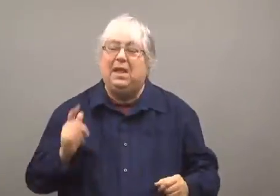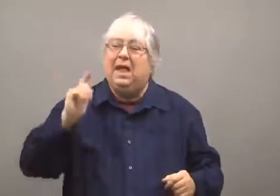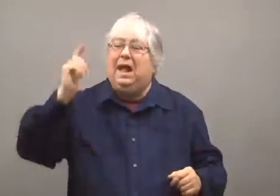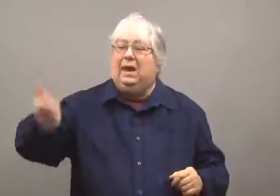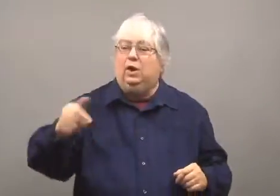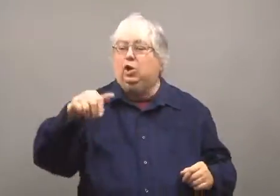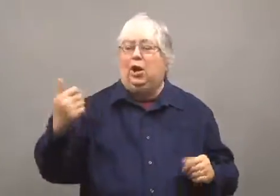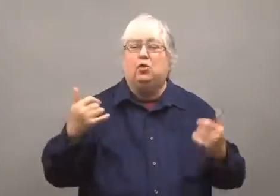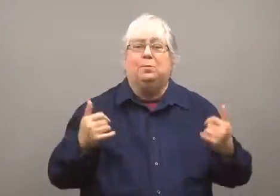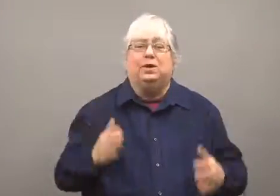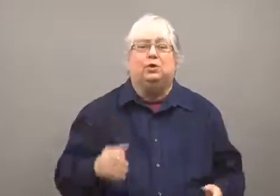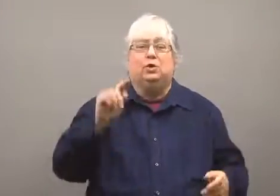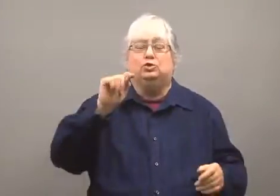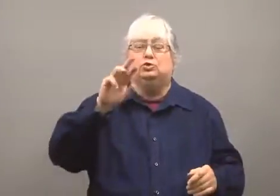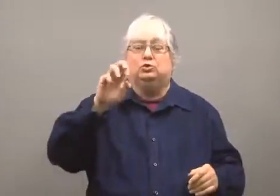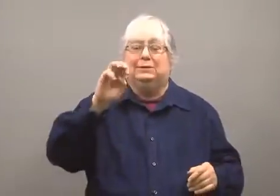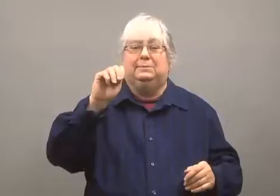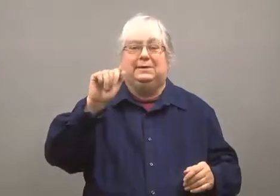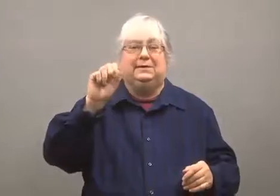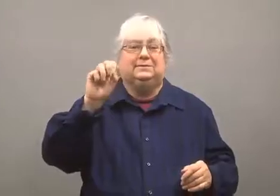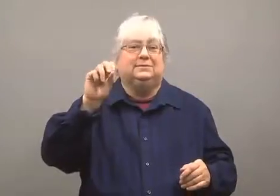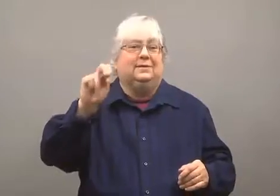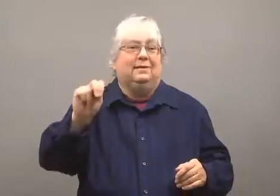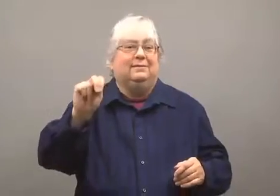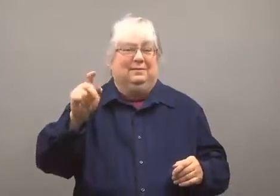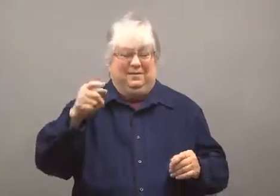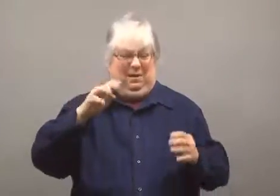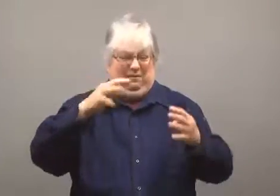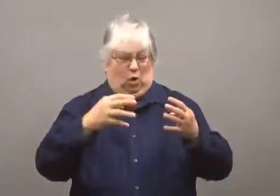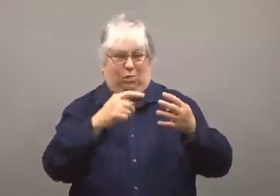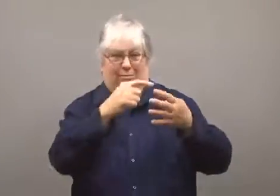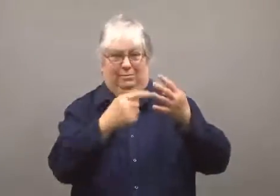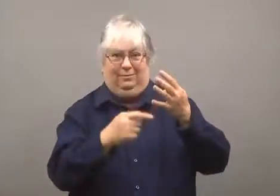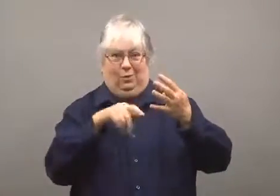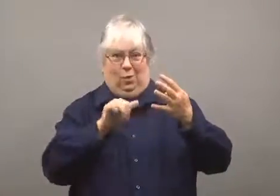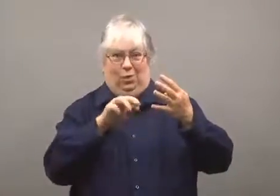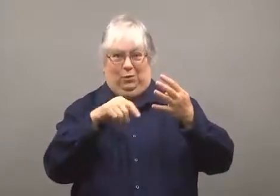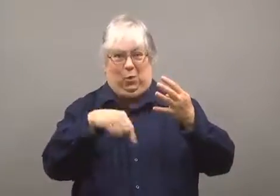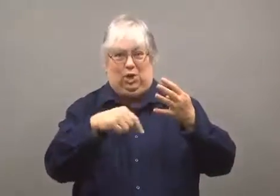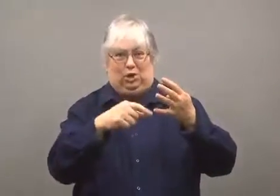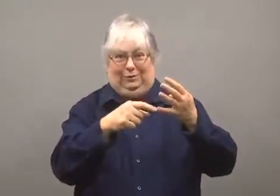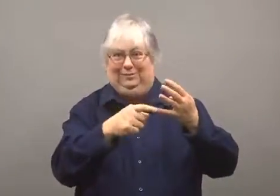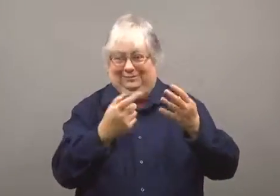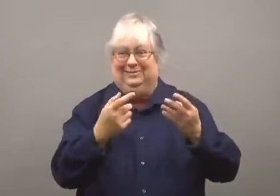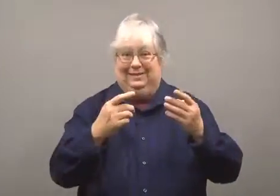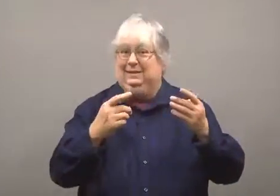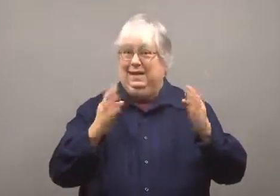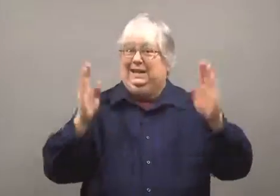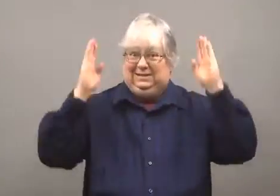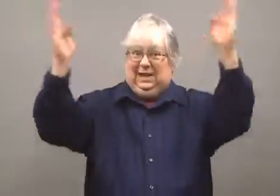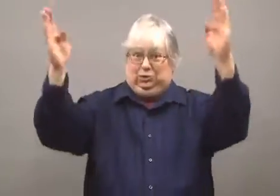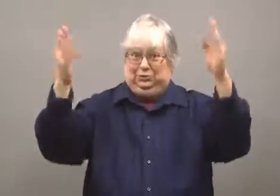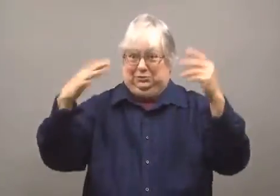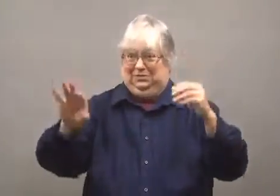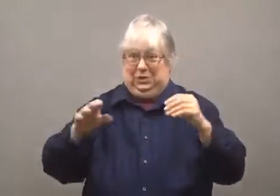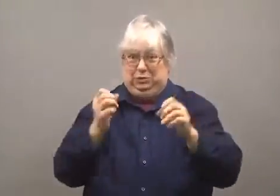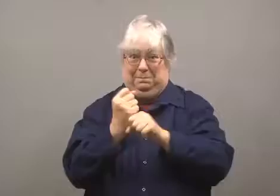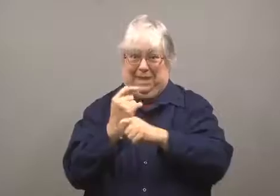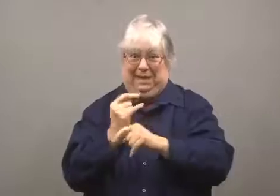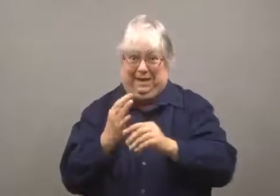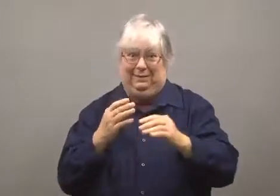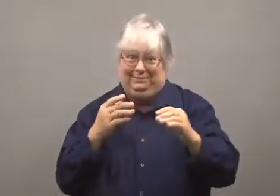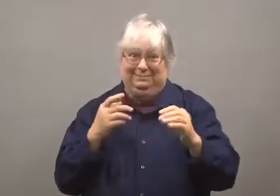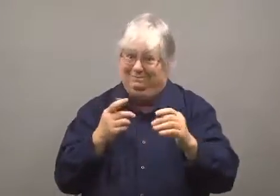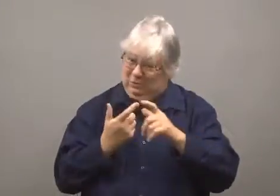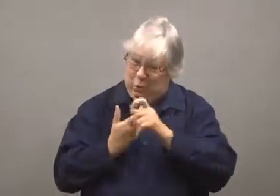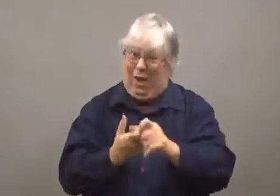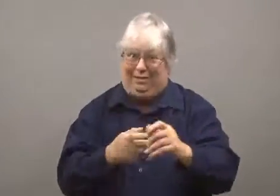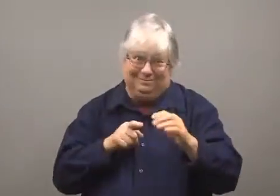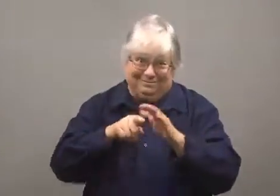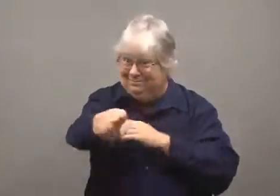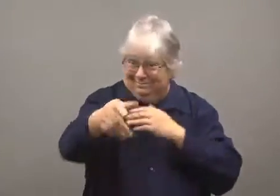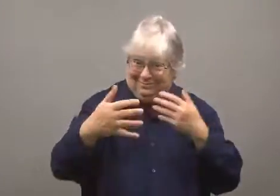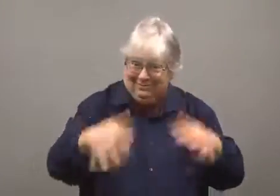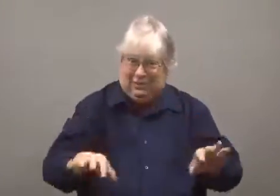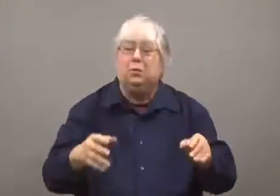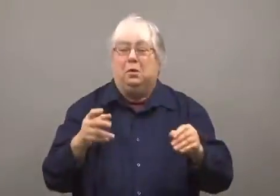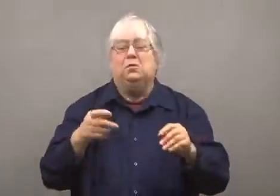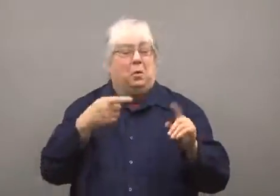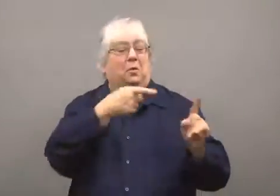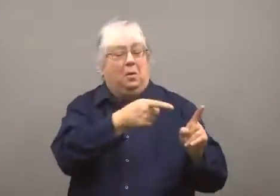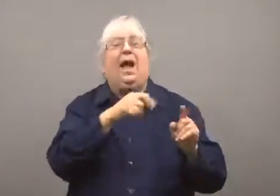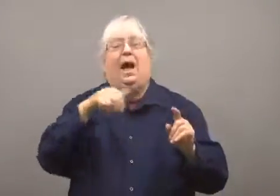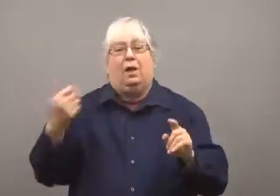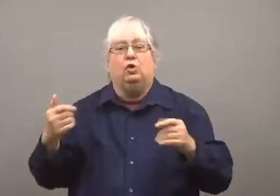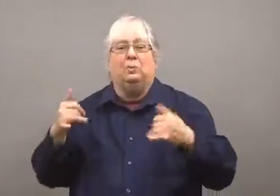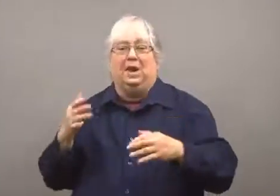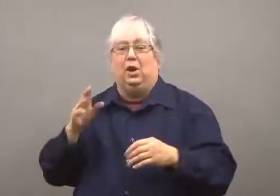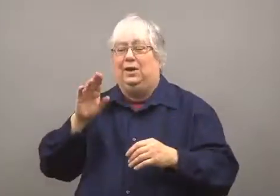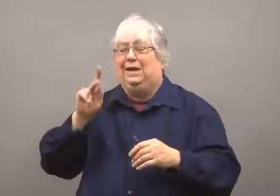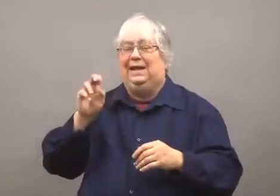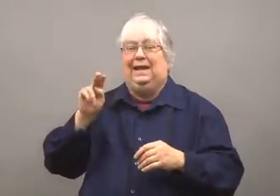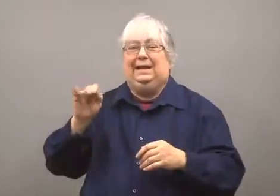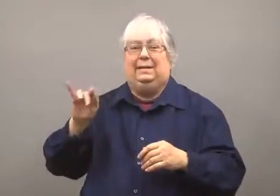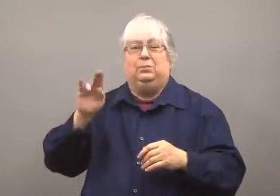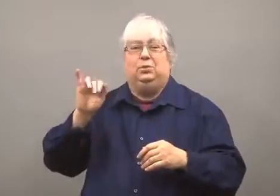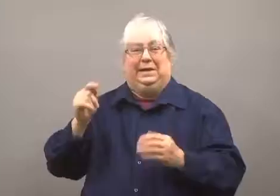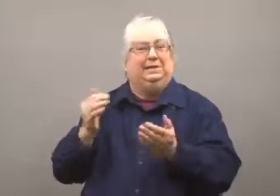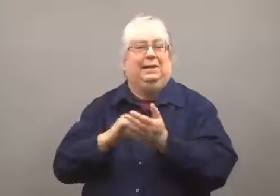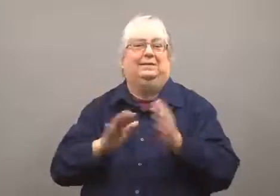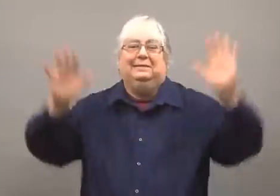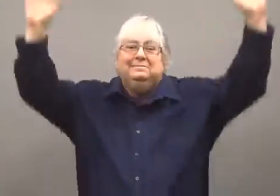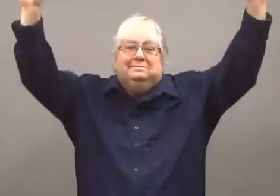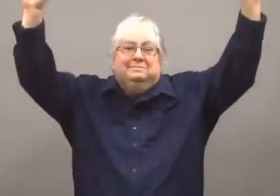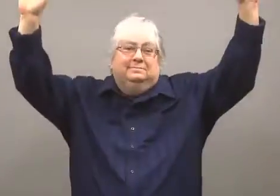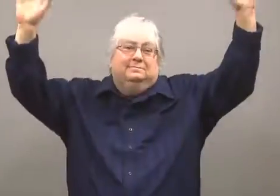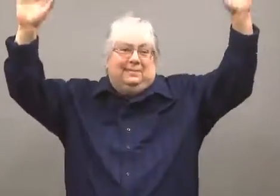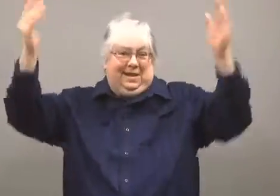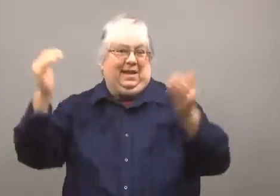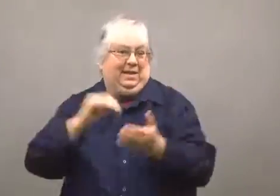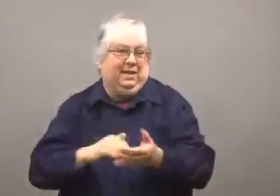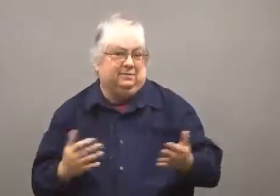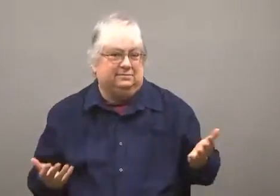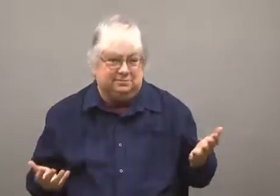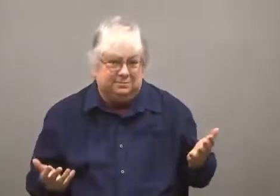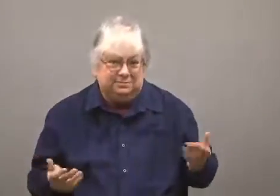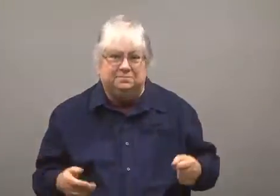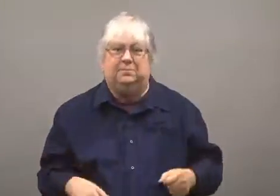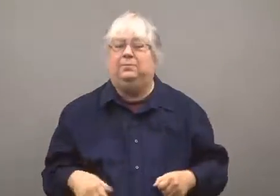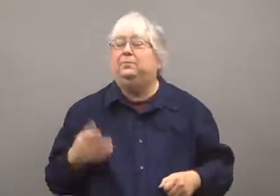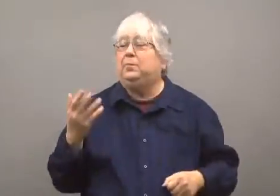In the 4th quarter, Tre Mason made a touchdown. He and Kenny Britt put their hands up again.